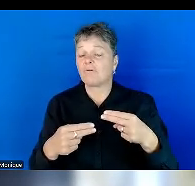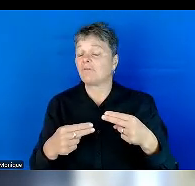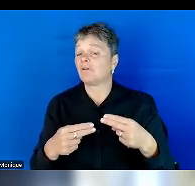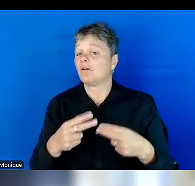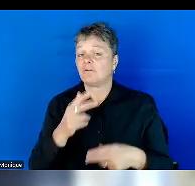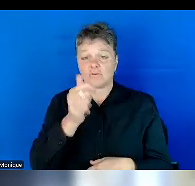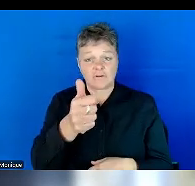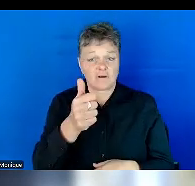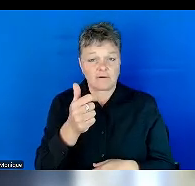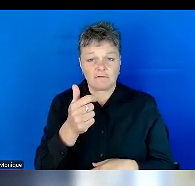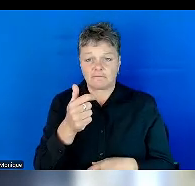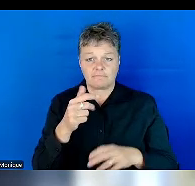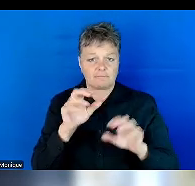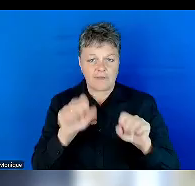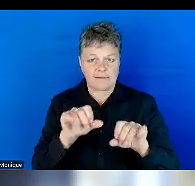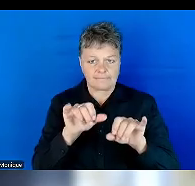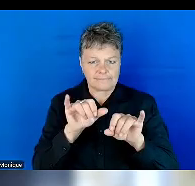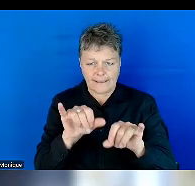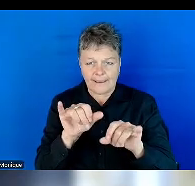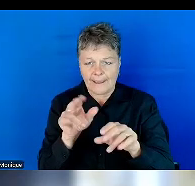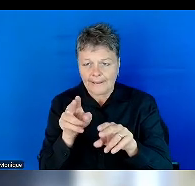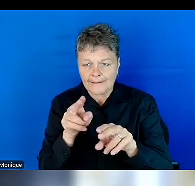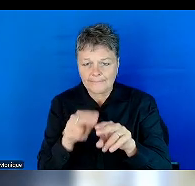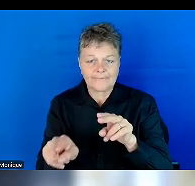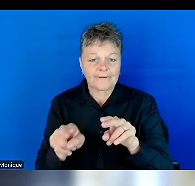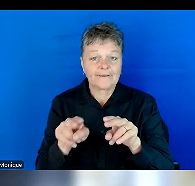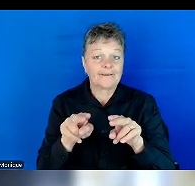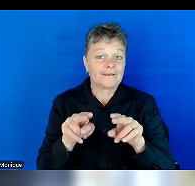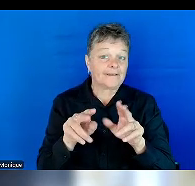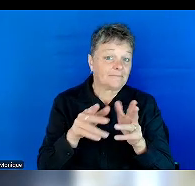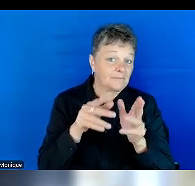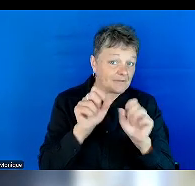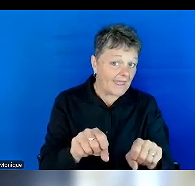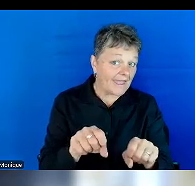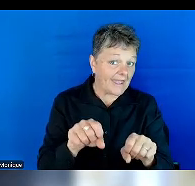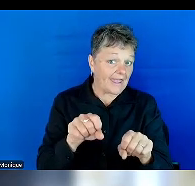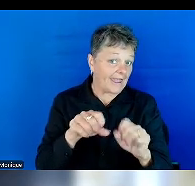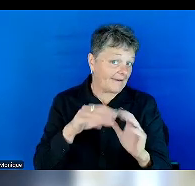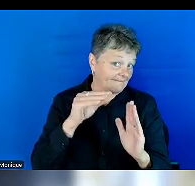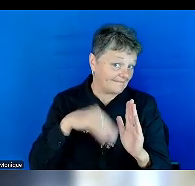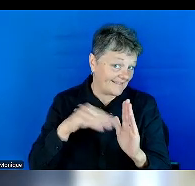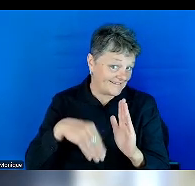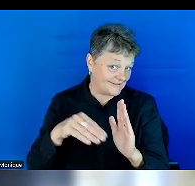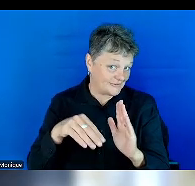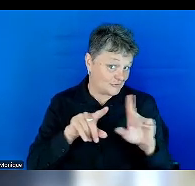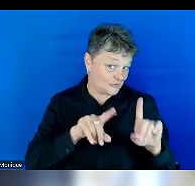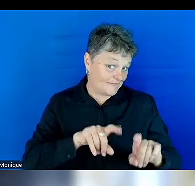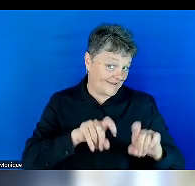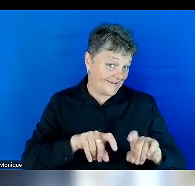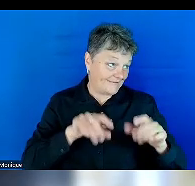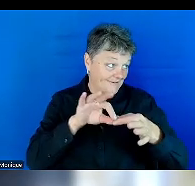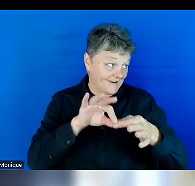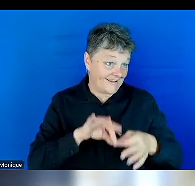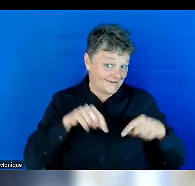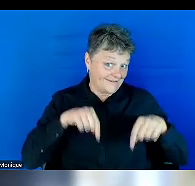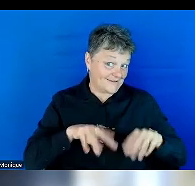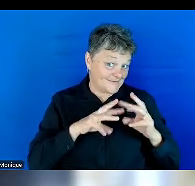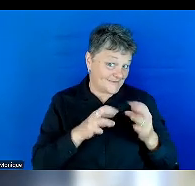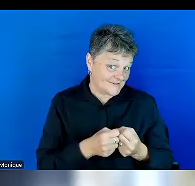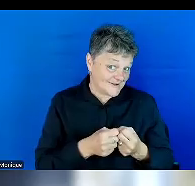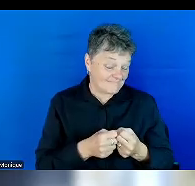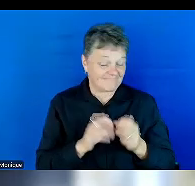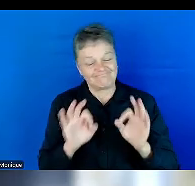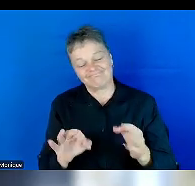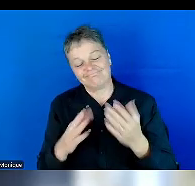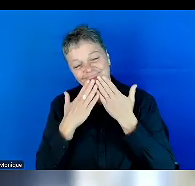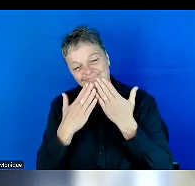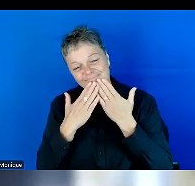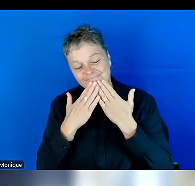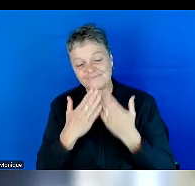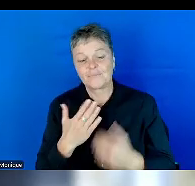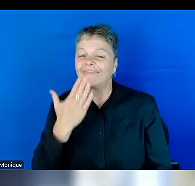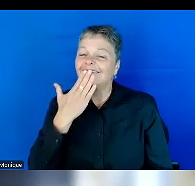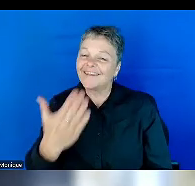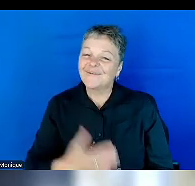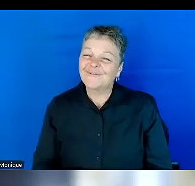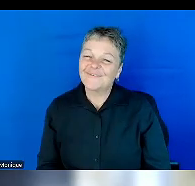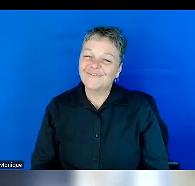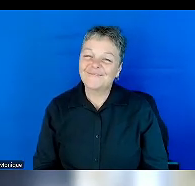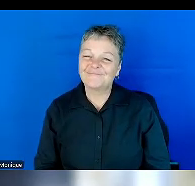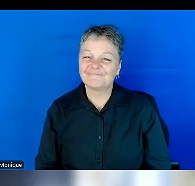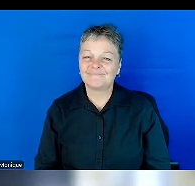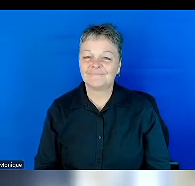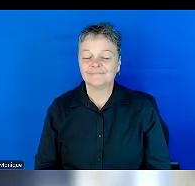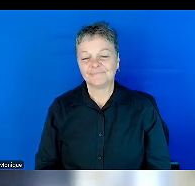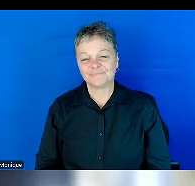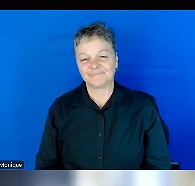um to also complete our workshop survey that be greatly appreciated. Thank you so much everybody.